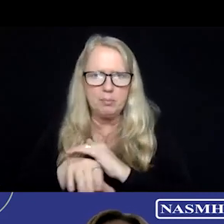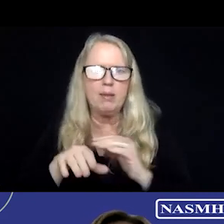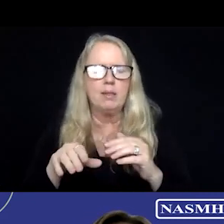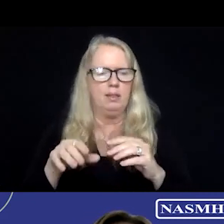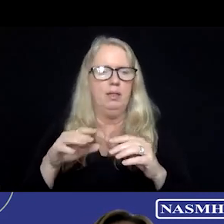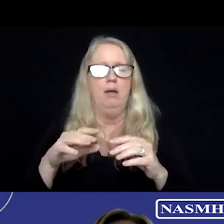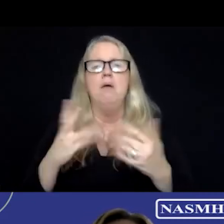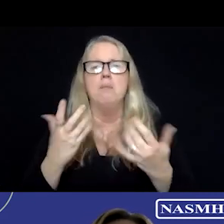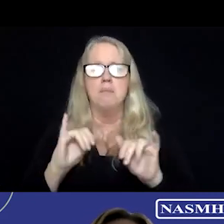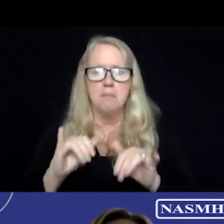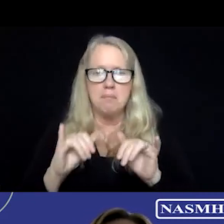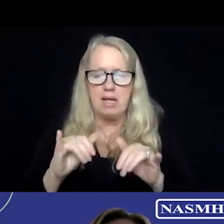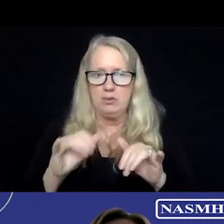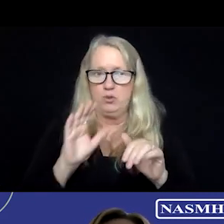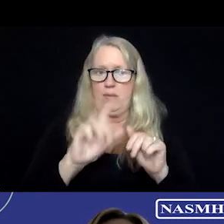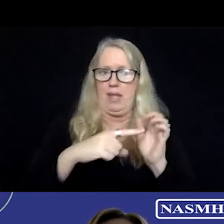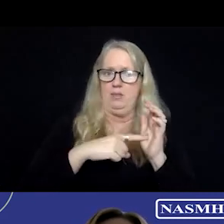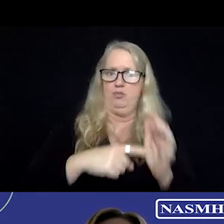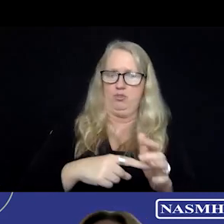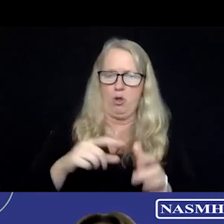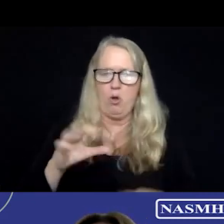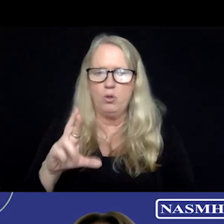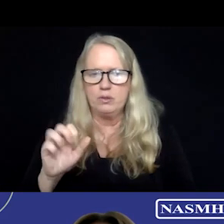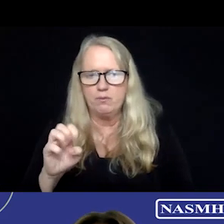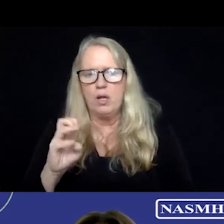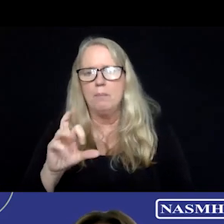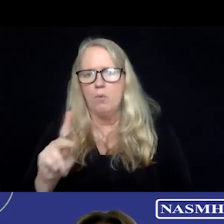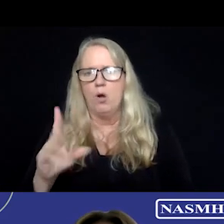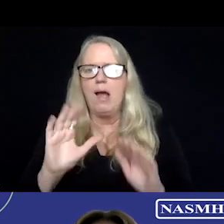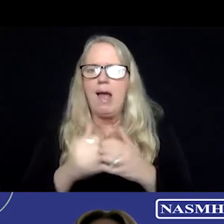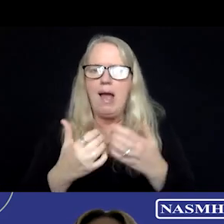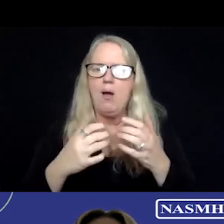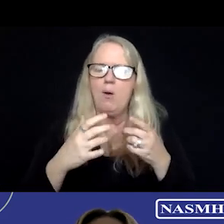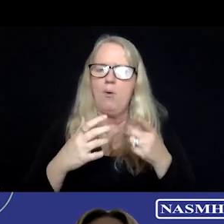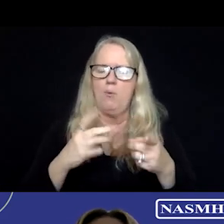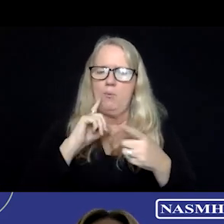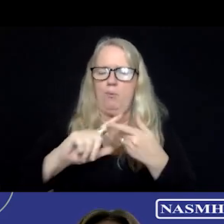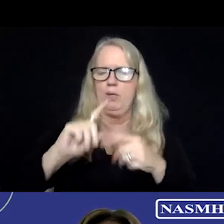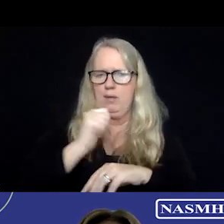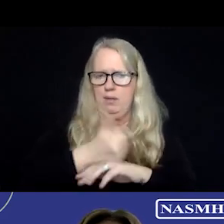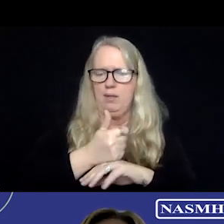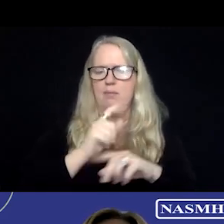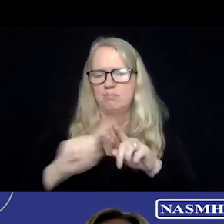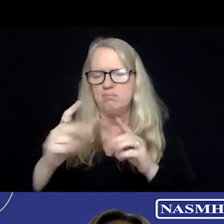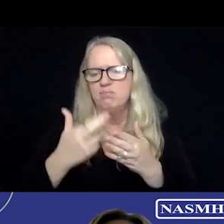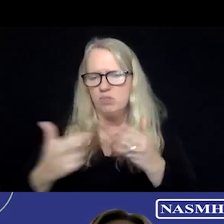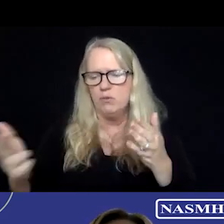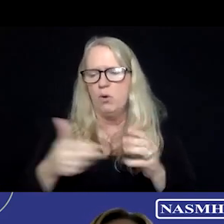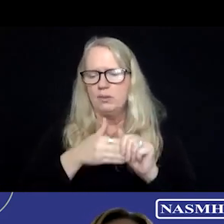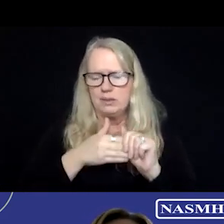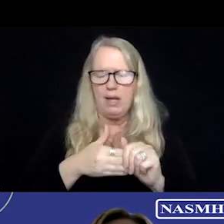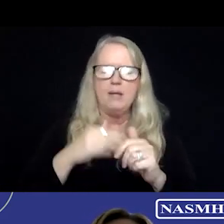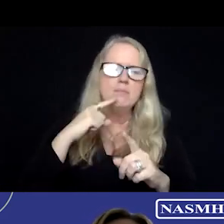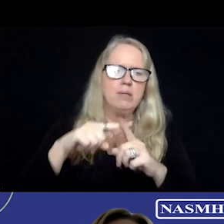THAT IS THE WAY THAT WE FRAMED THE RESOURCE GUIDE.